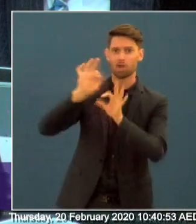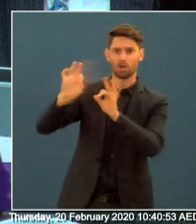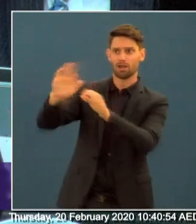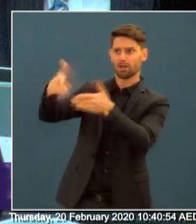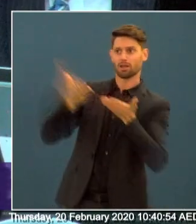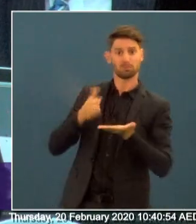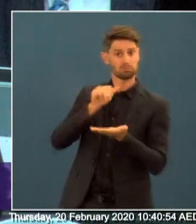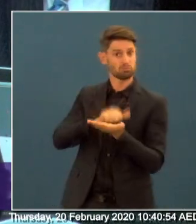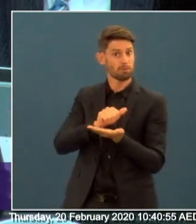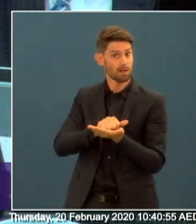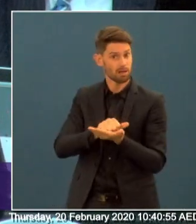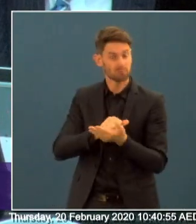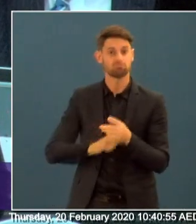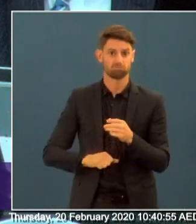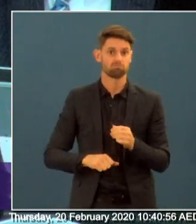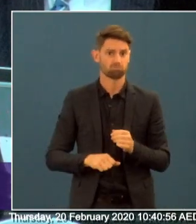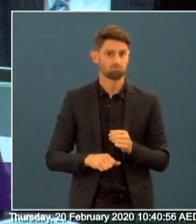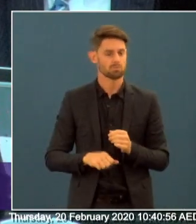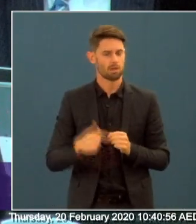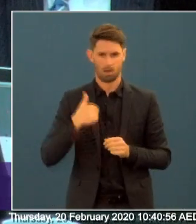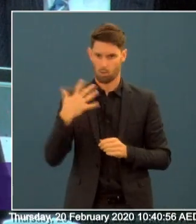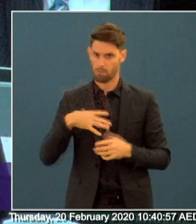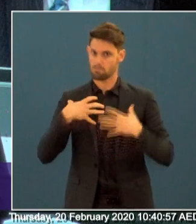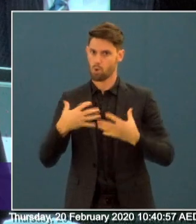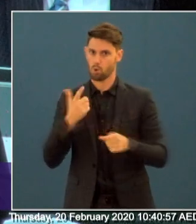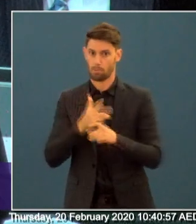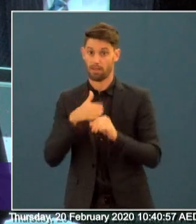But one other issue I wanted to ask you about in that context is